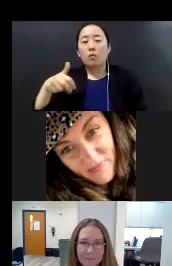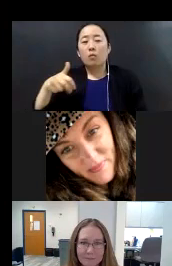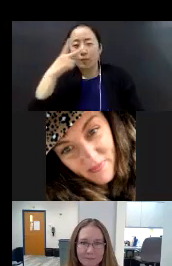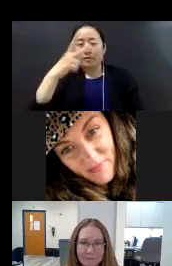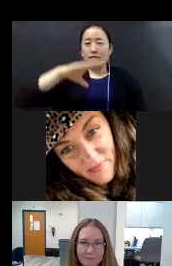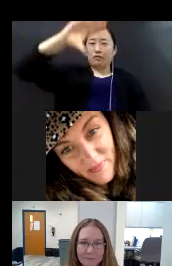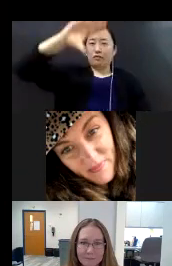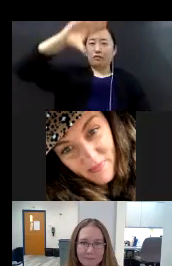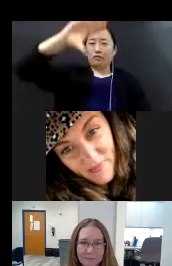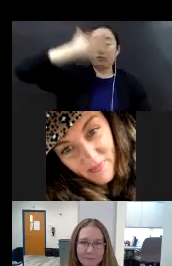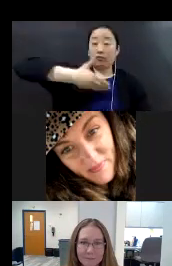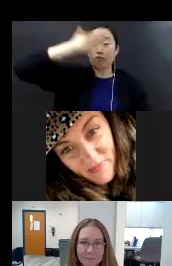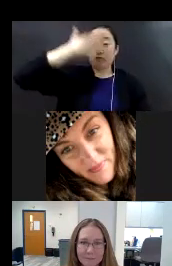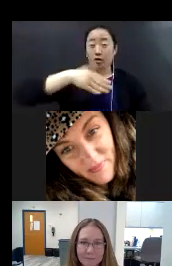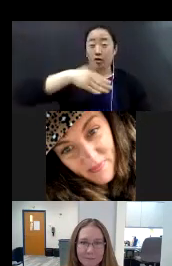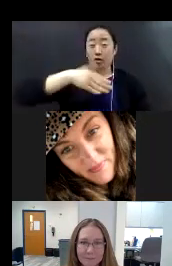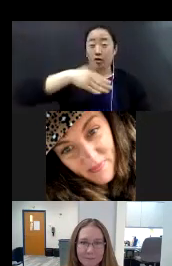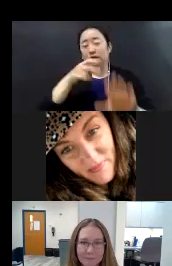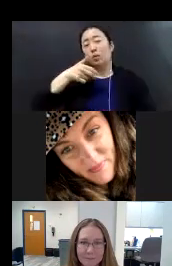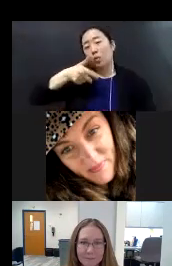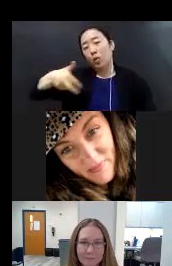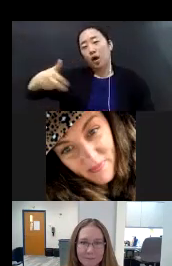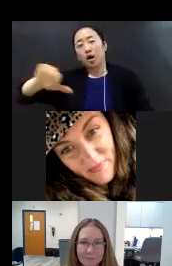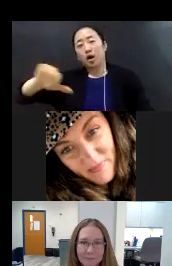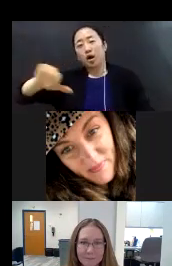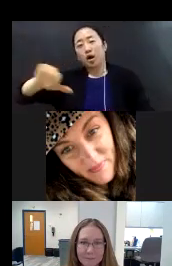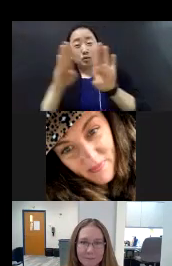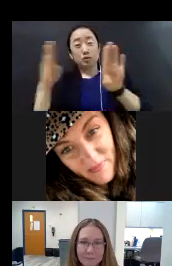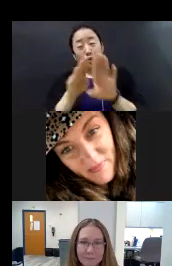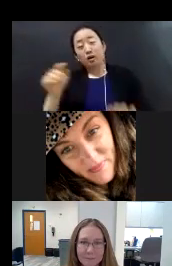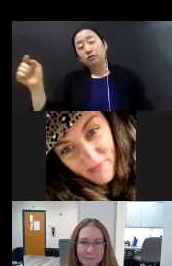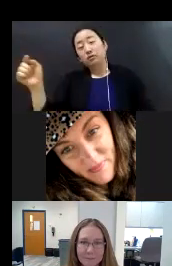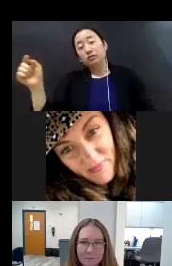THEN HE WILL WALK TO ANOTHER DOOR AND KIND OF SHOW US THIS IS ANOTHER APPROACH THAT WE COULD USE